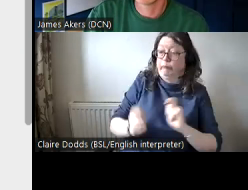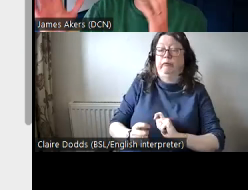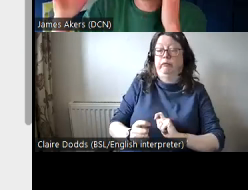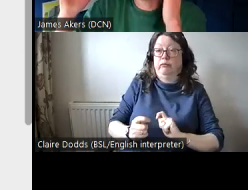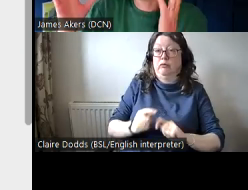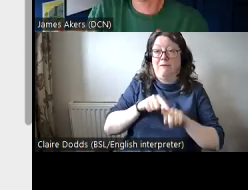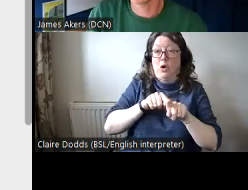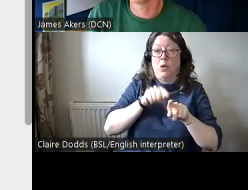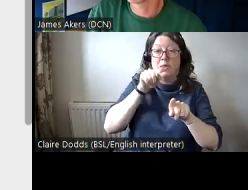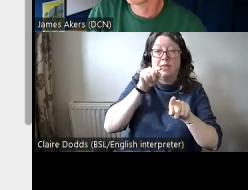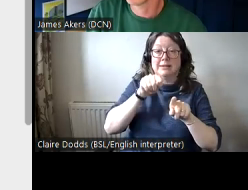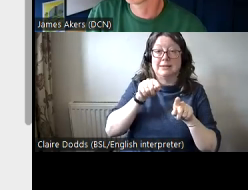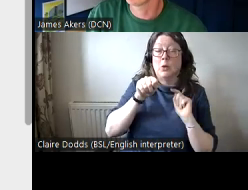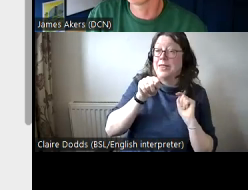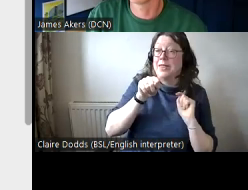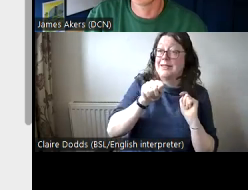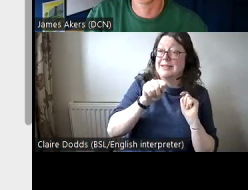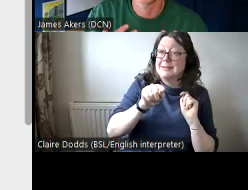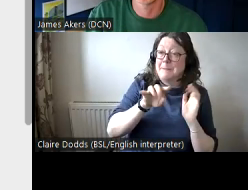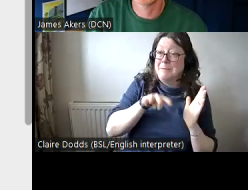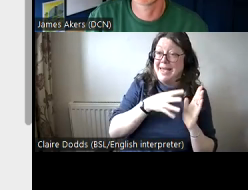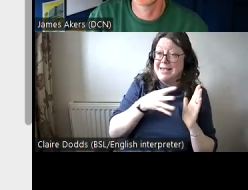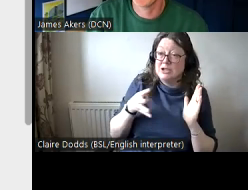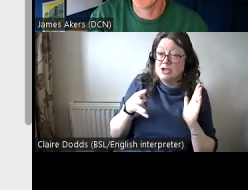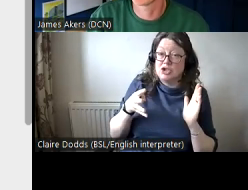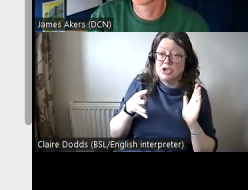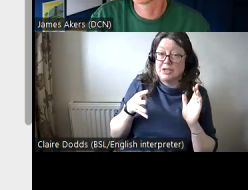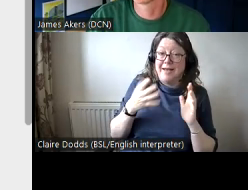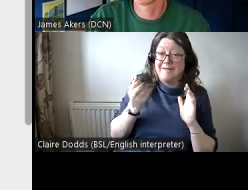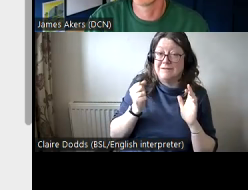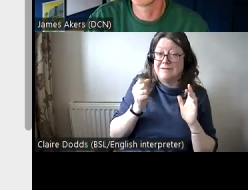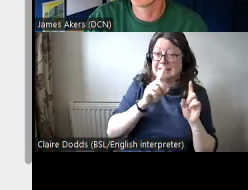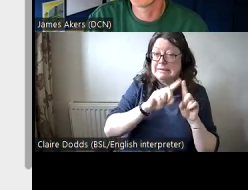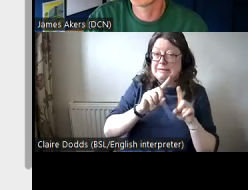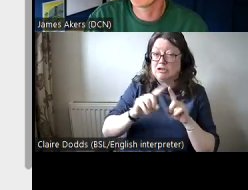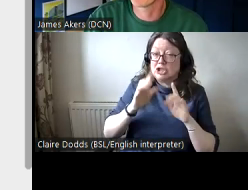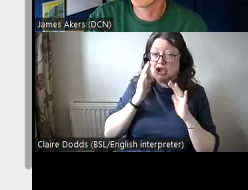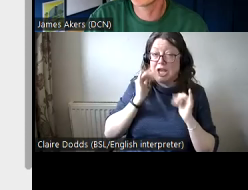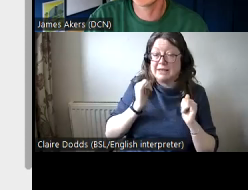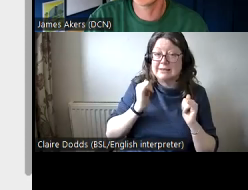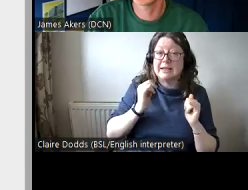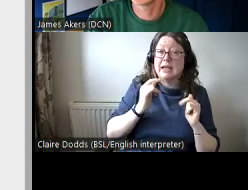This first page that we have here have some different checks. We're looking at data quality,